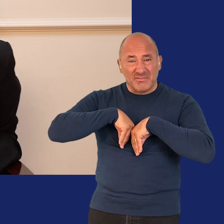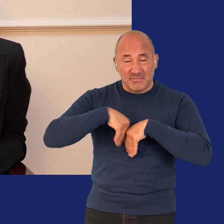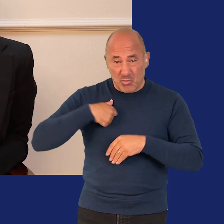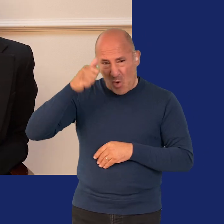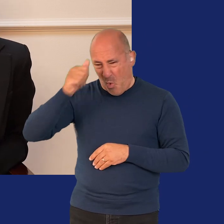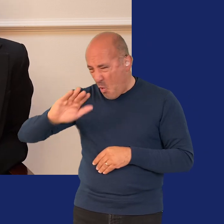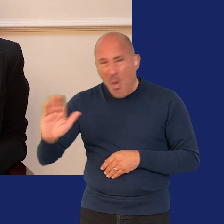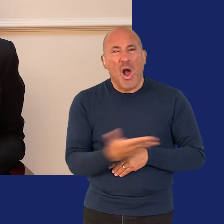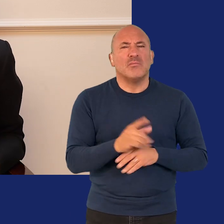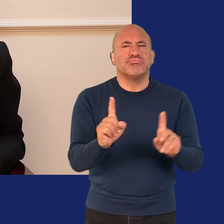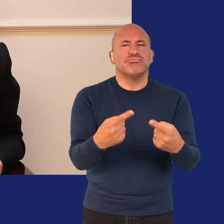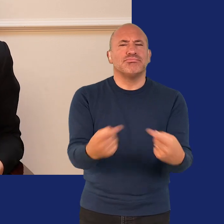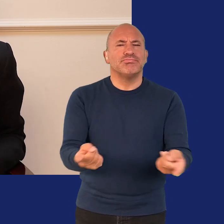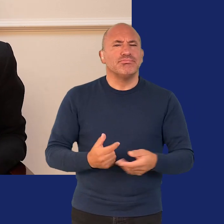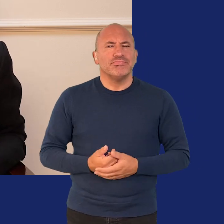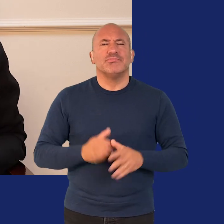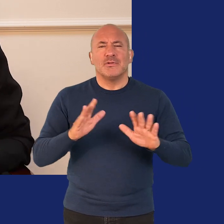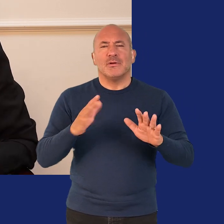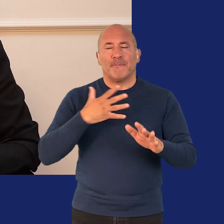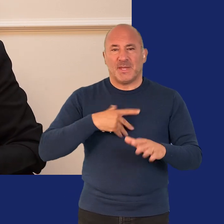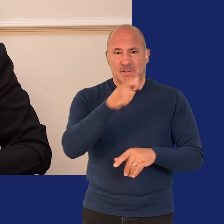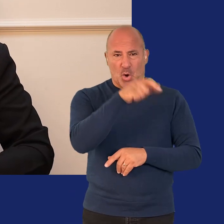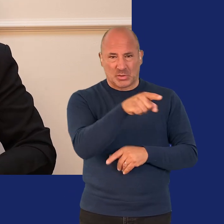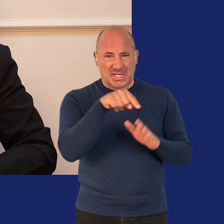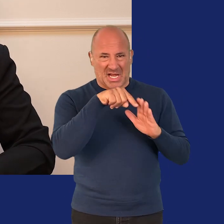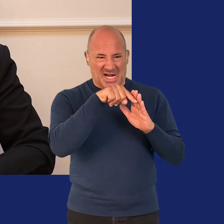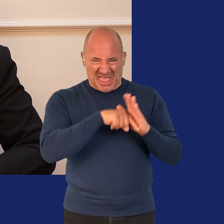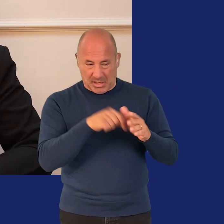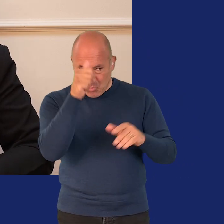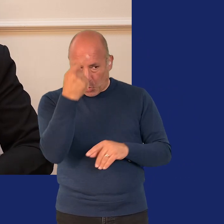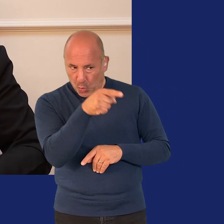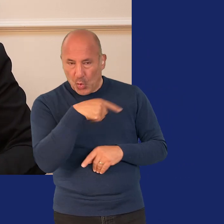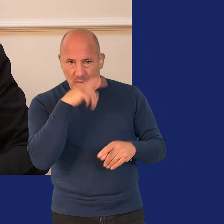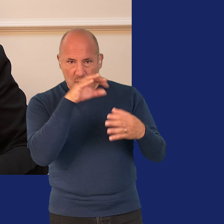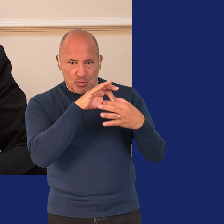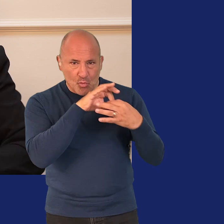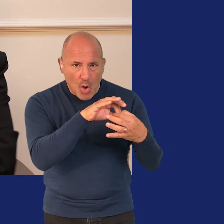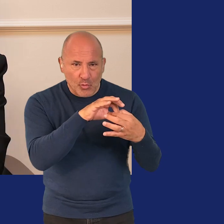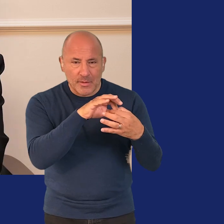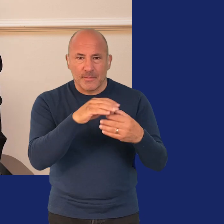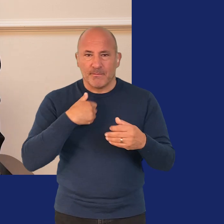Um, and so it is making sure that you've got somebody in legal that you can work with. Josh: Mm-hmm. Jess: And, and internally in your company or if you don't have somebody,